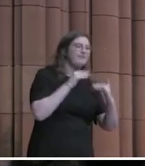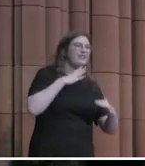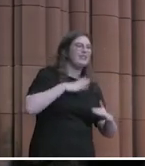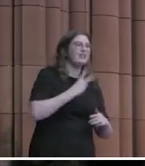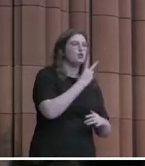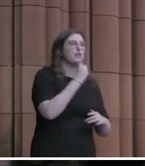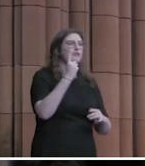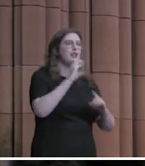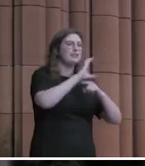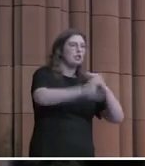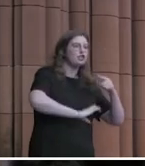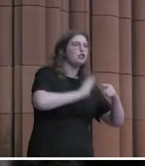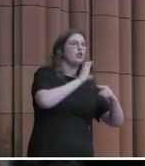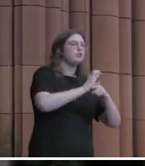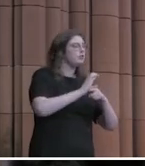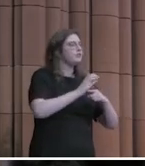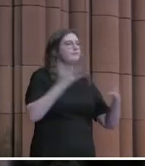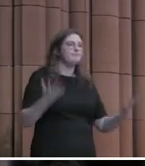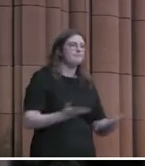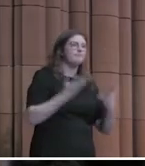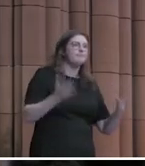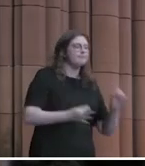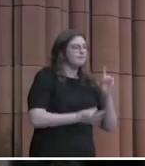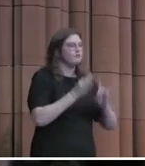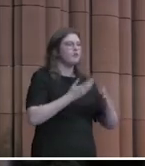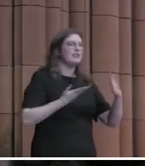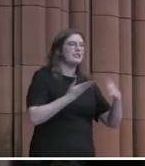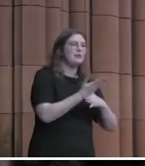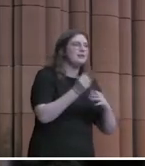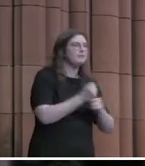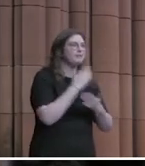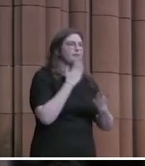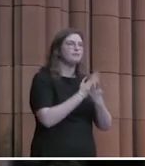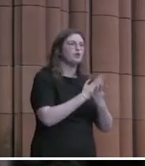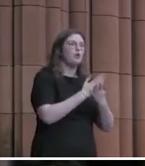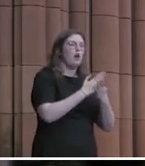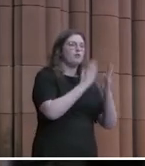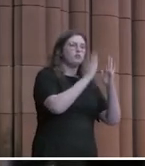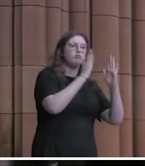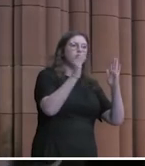by increasing accessibility and making the collections of the library more representative